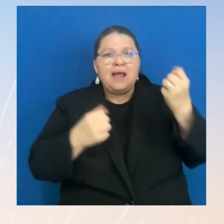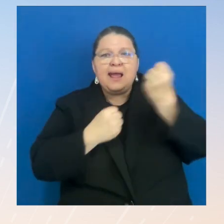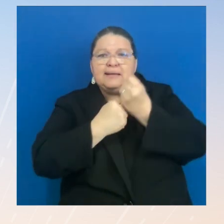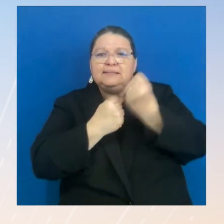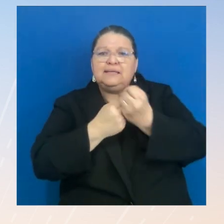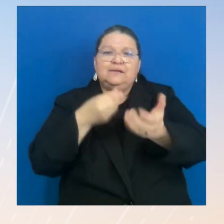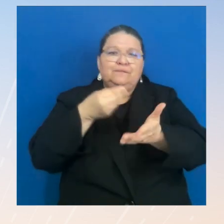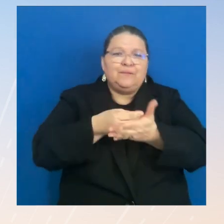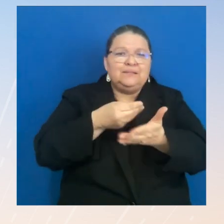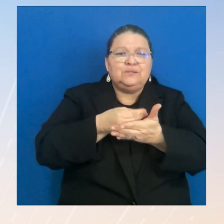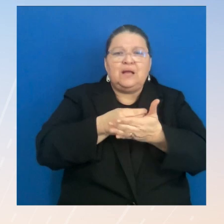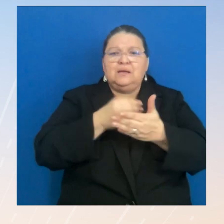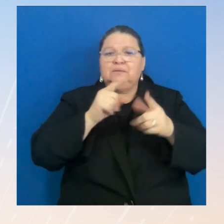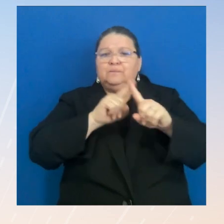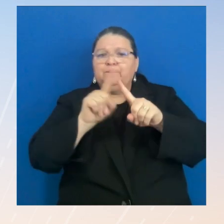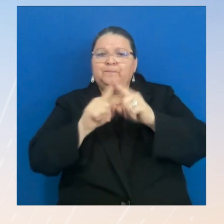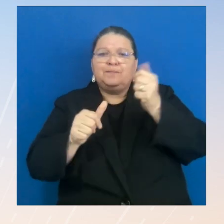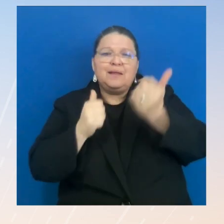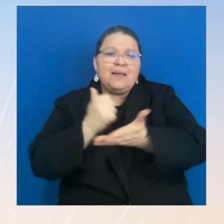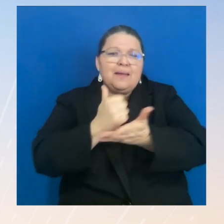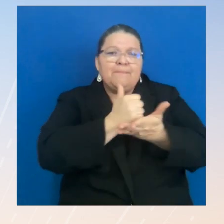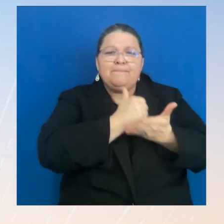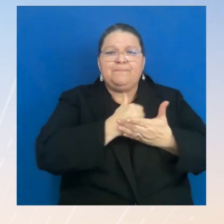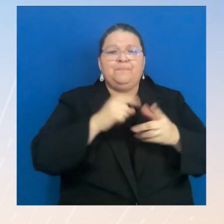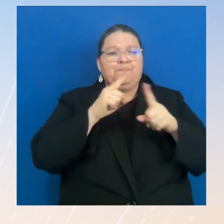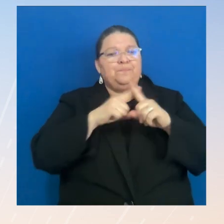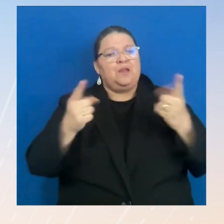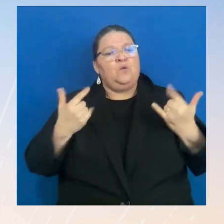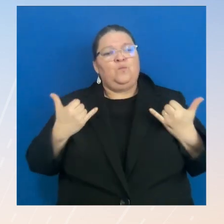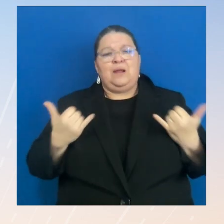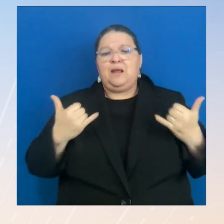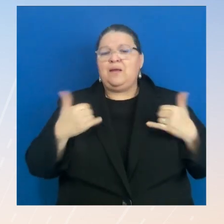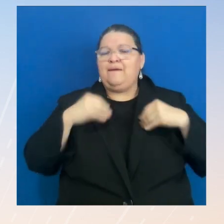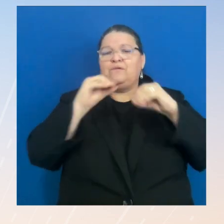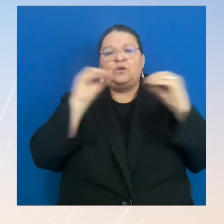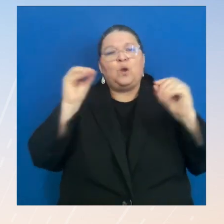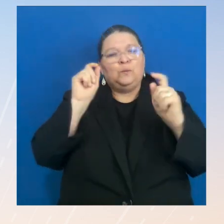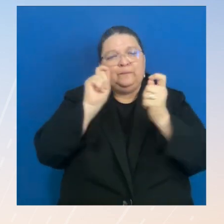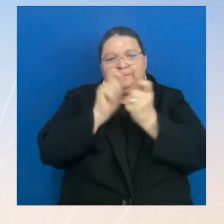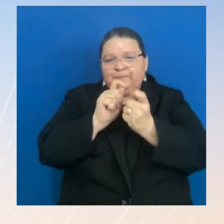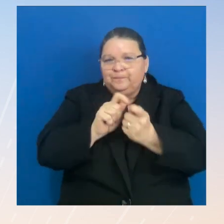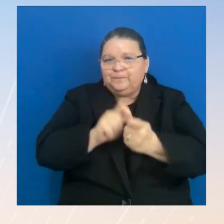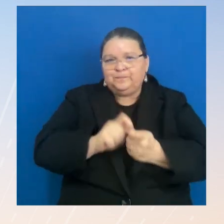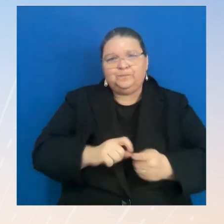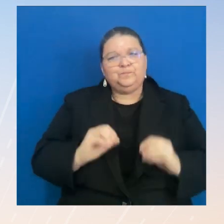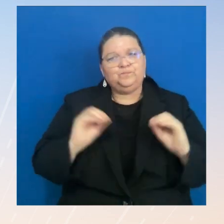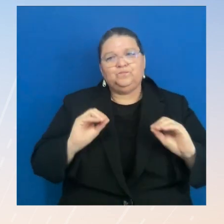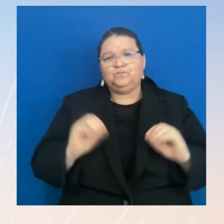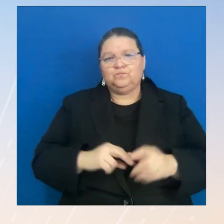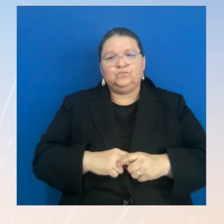The Press: Okay. And to follow up on Weijia's question quickly -- Russia sanctioning various top officials here.